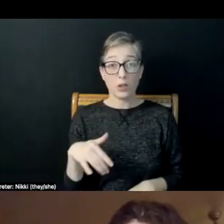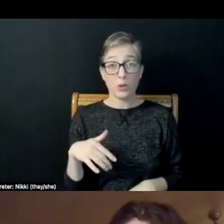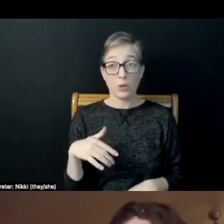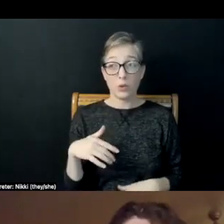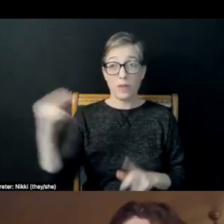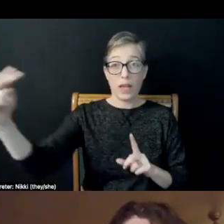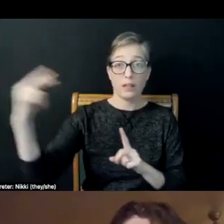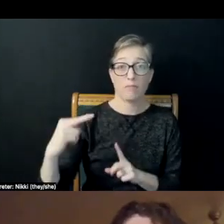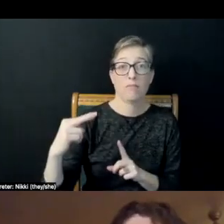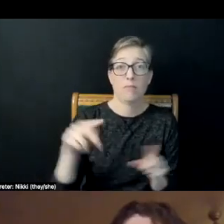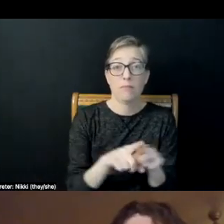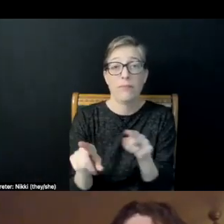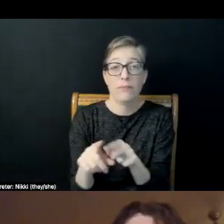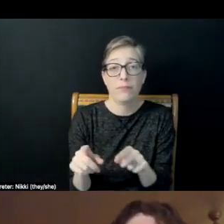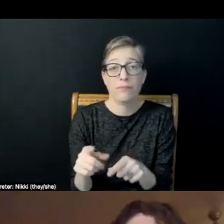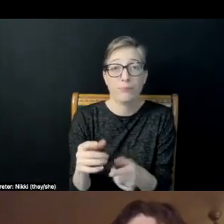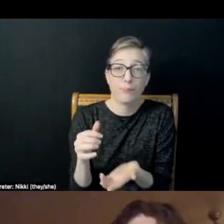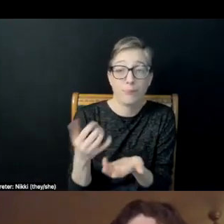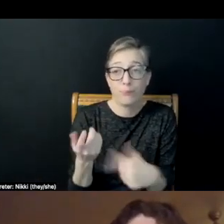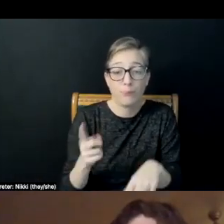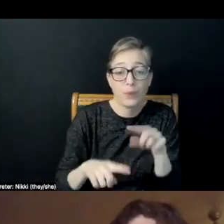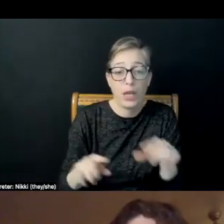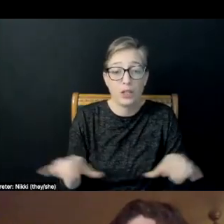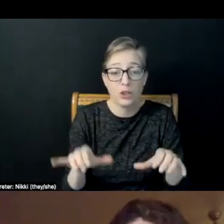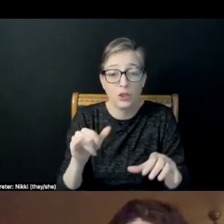As I said to the OT the day she suggested a demonstration,